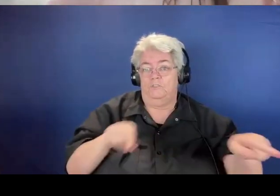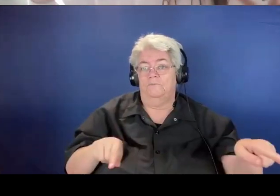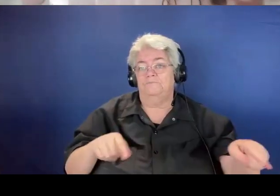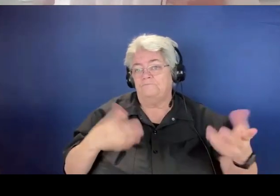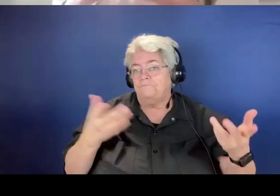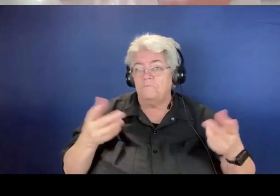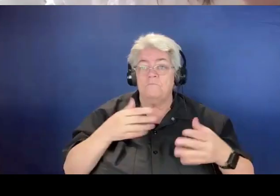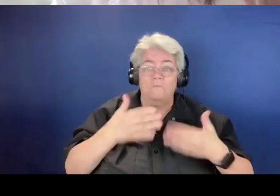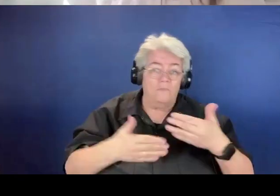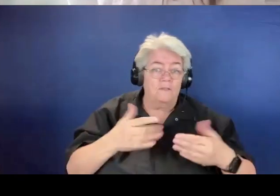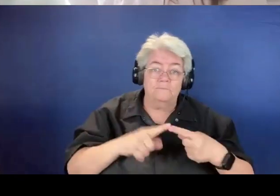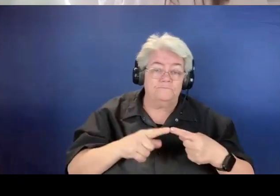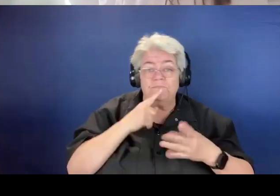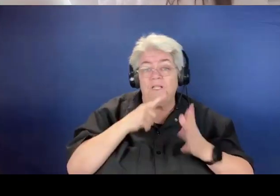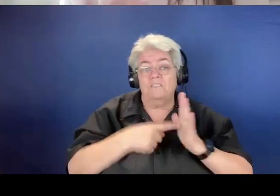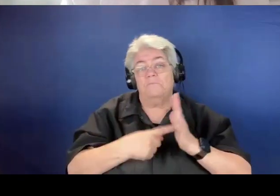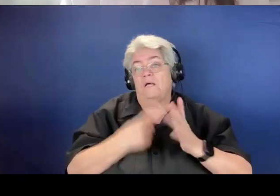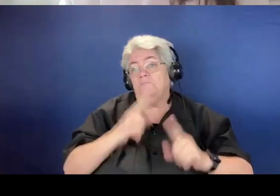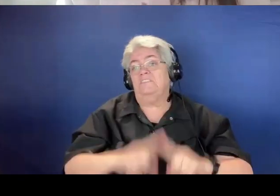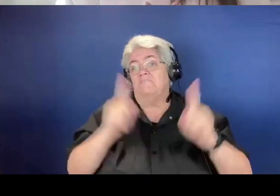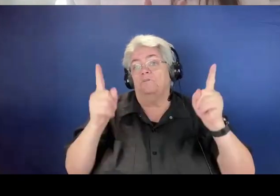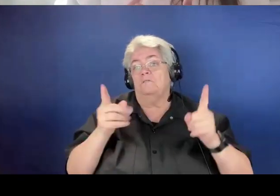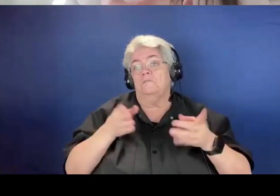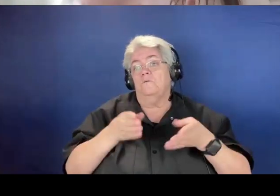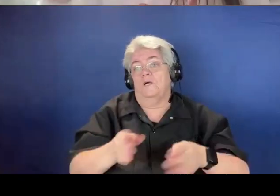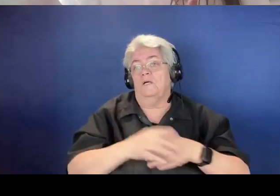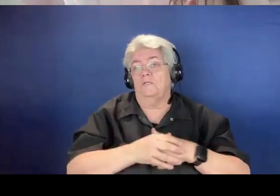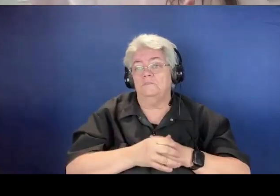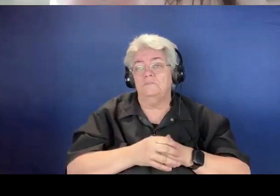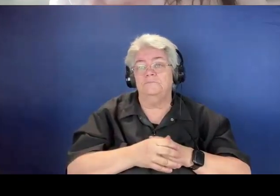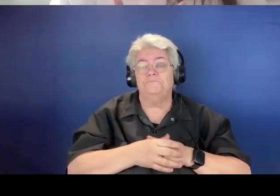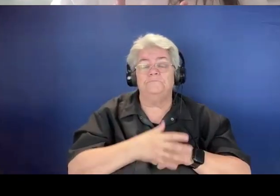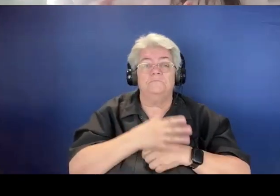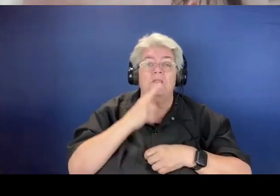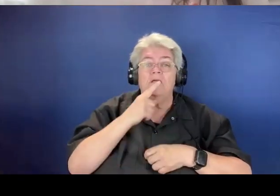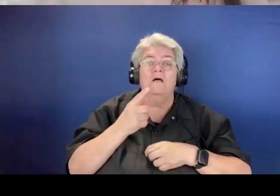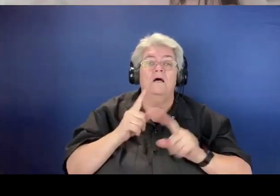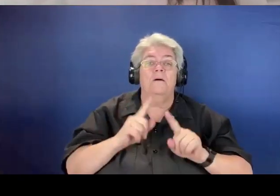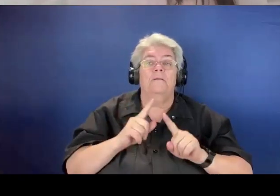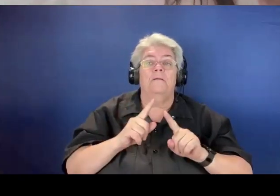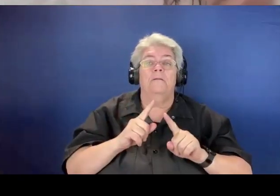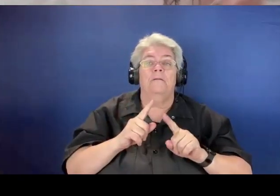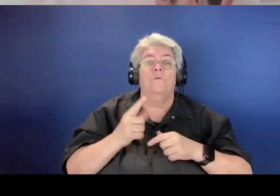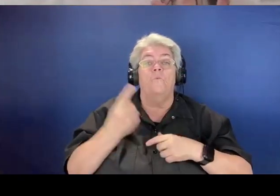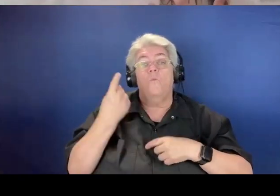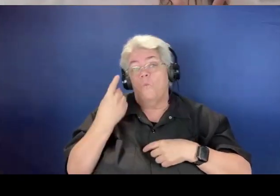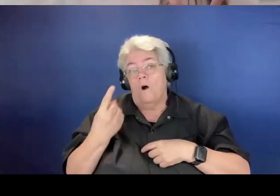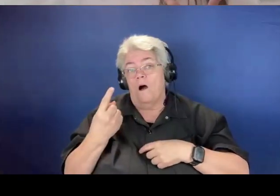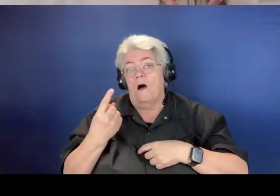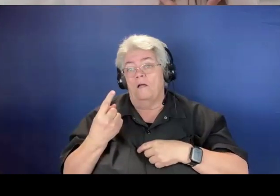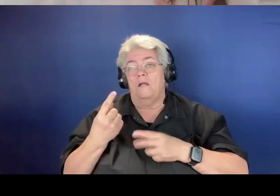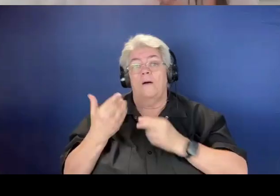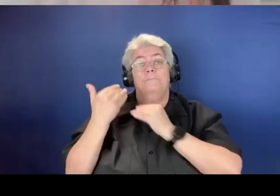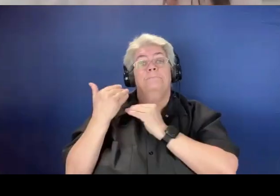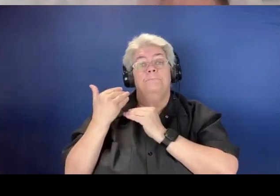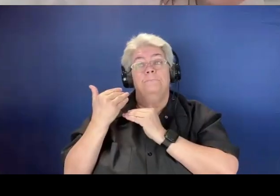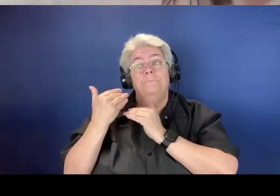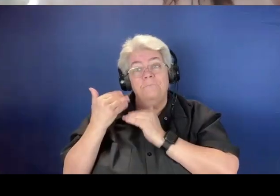Sometimes we utilize other strategies as well. Minority language at home where they utilizing their primary language at home